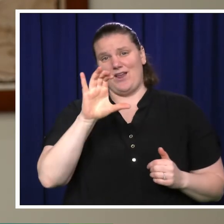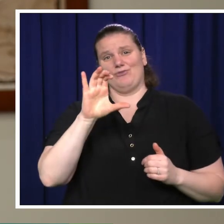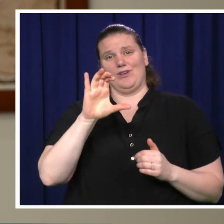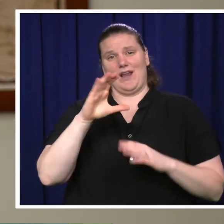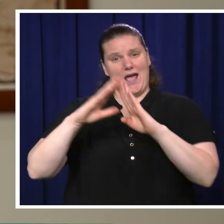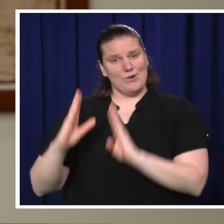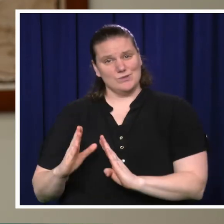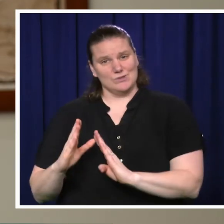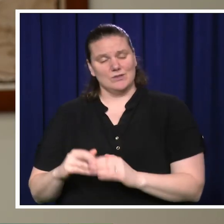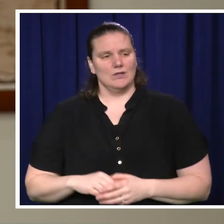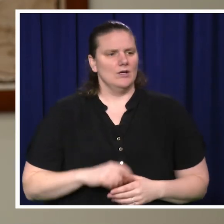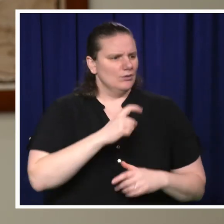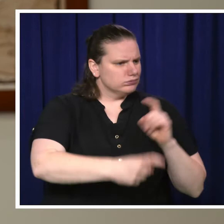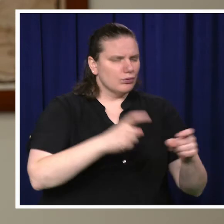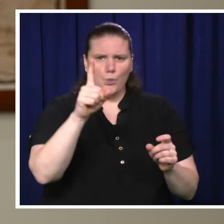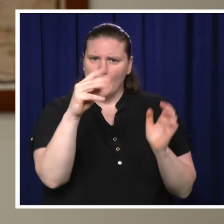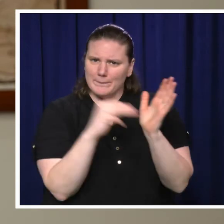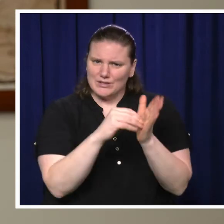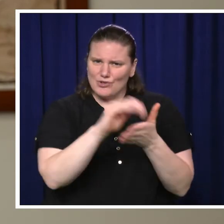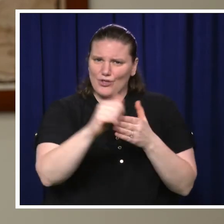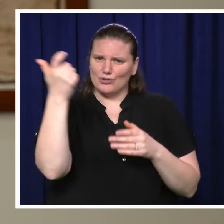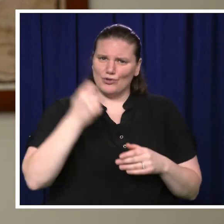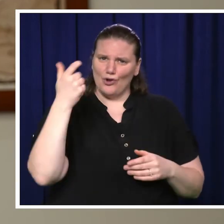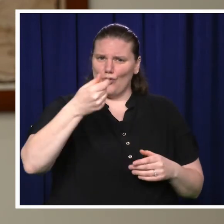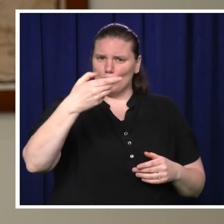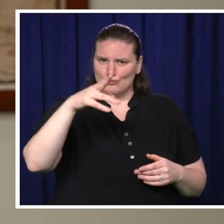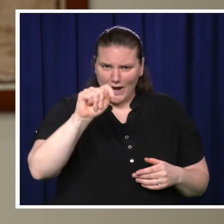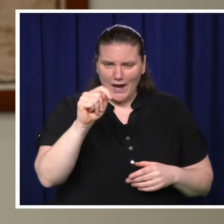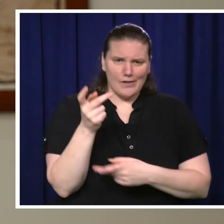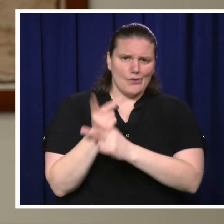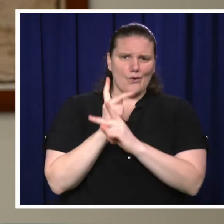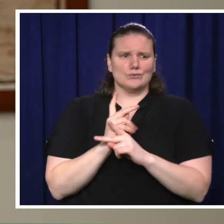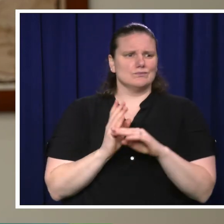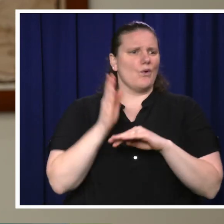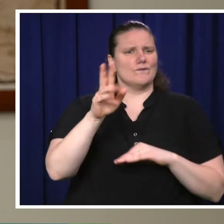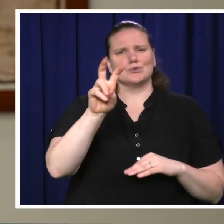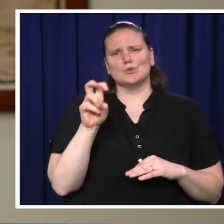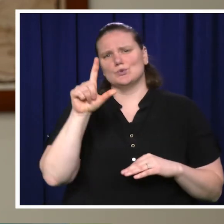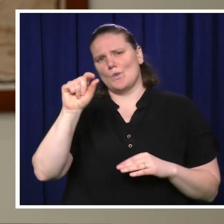1700 households. They awarded more than a million dollars in grants and loans to